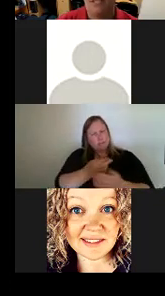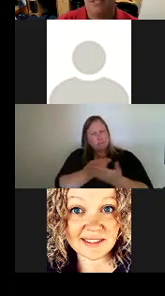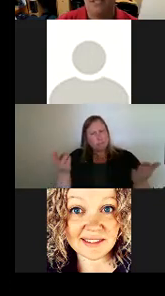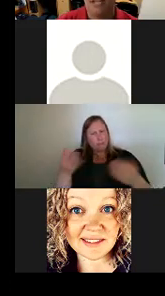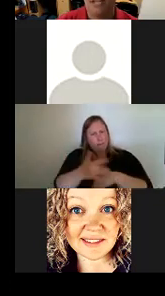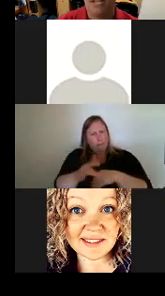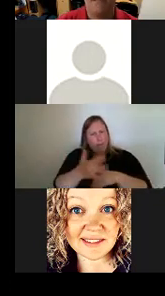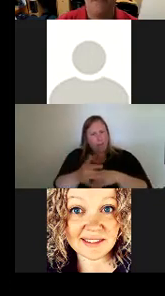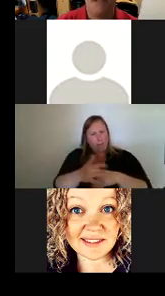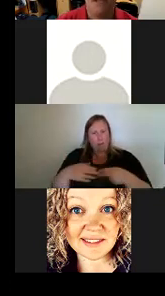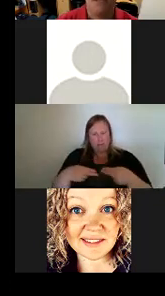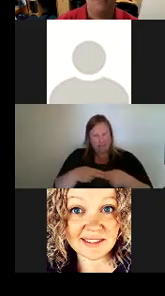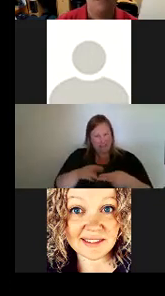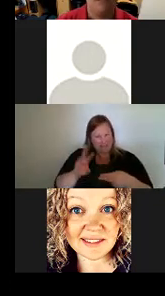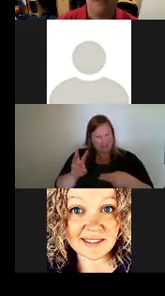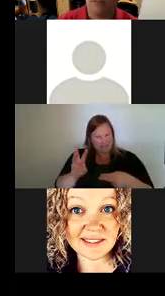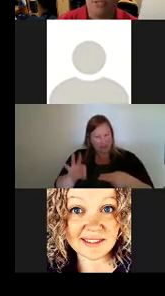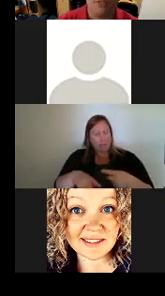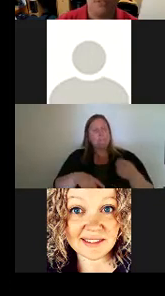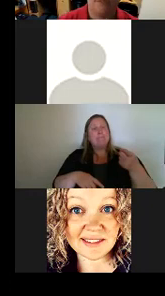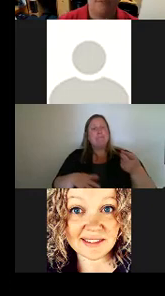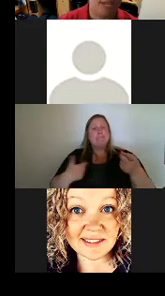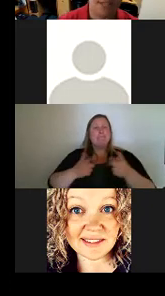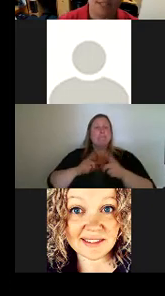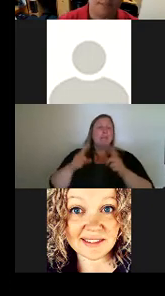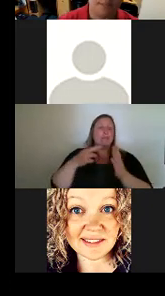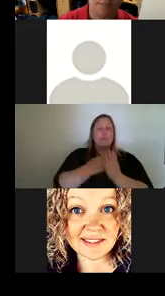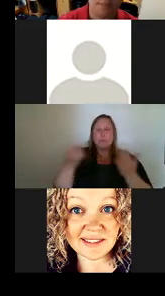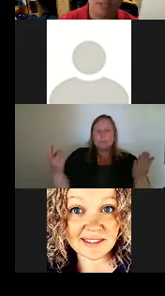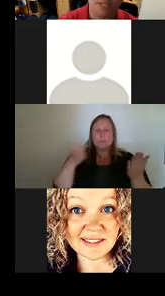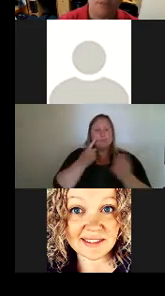SLIDE 69 I HAVE RESOURCES FOR FREE ACCESSIBILITY SUPPORT FOR